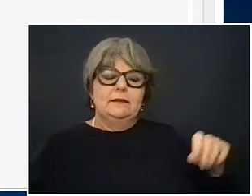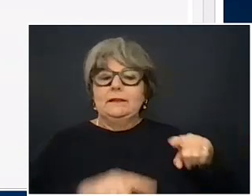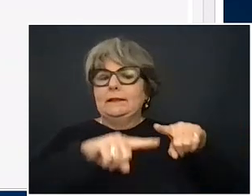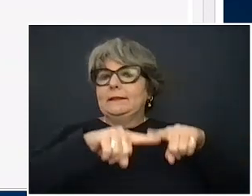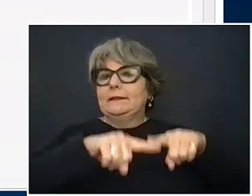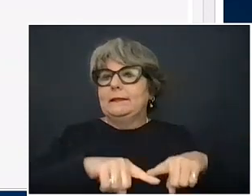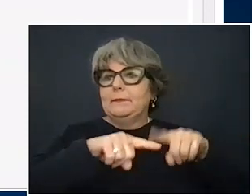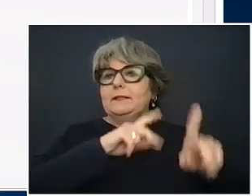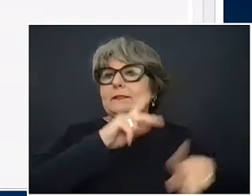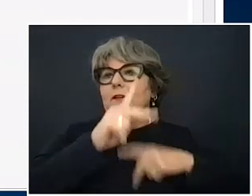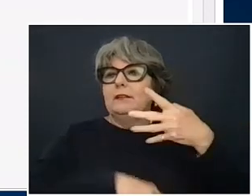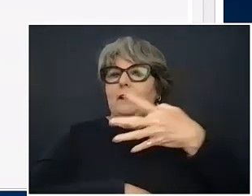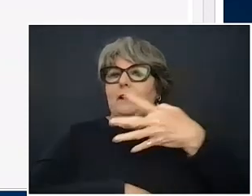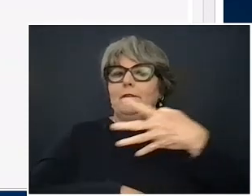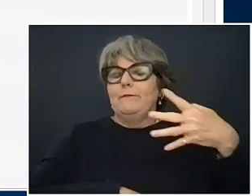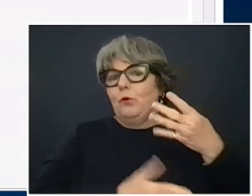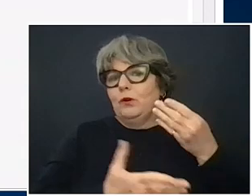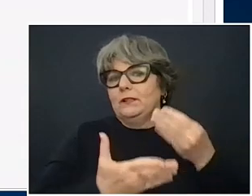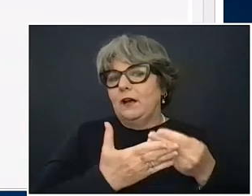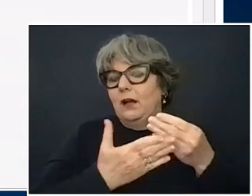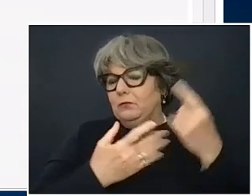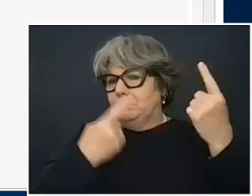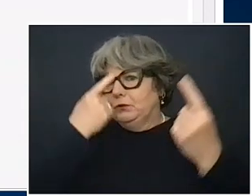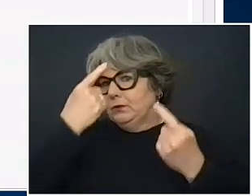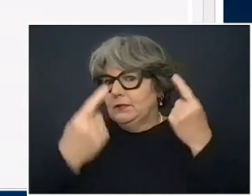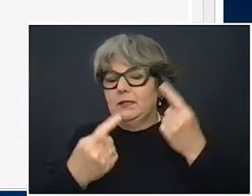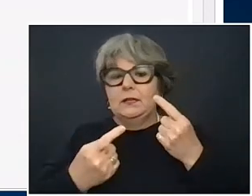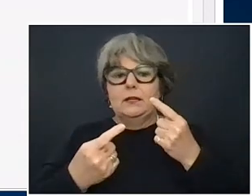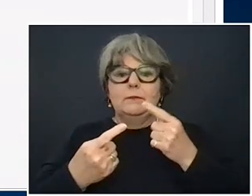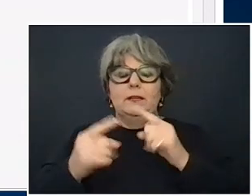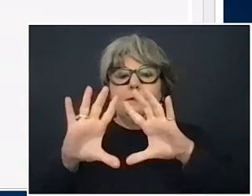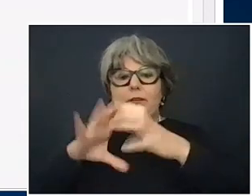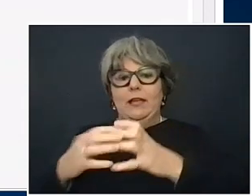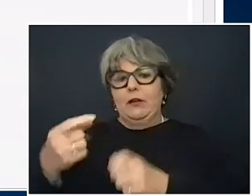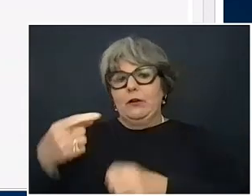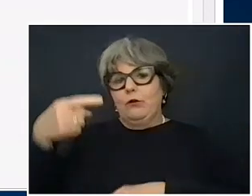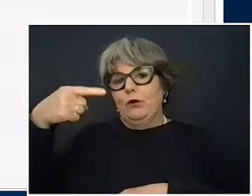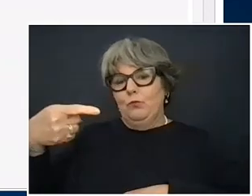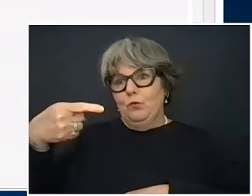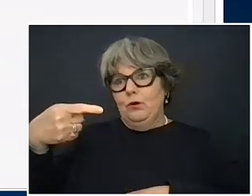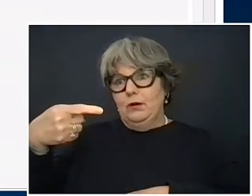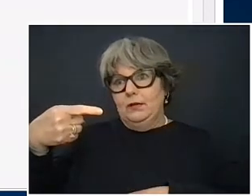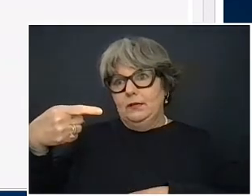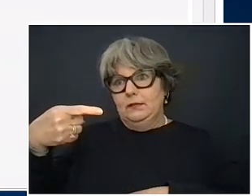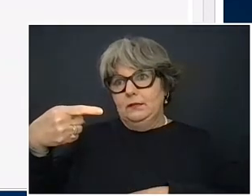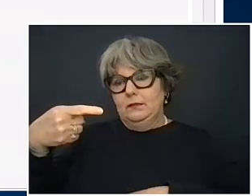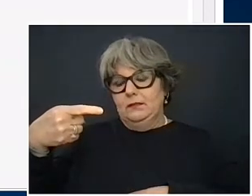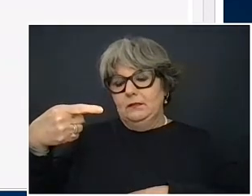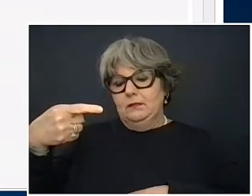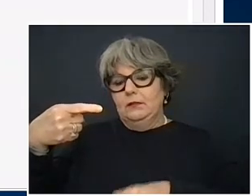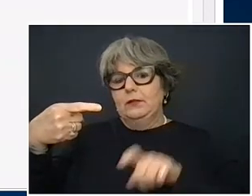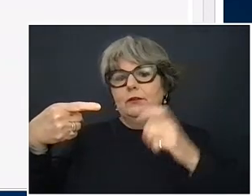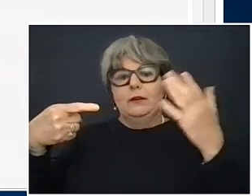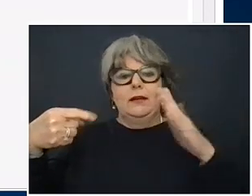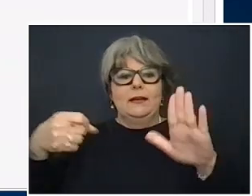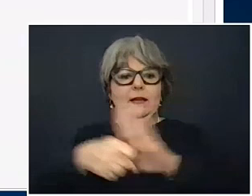that we have to consider. But if you're in one, one is pretty clear. You have to submit a comprehensive evaluation.